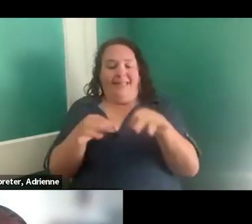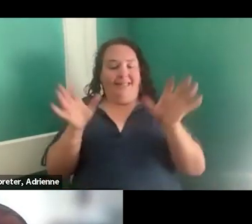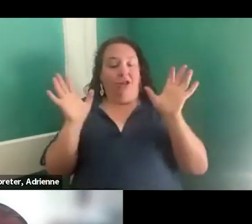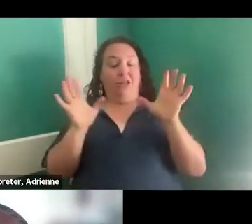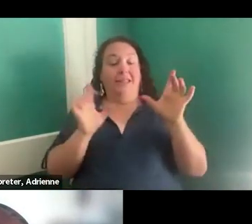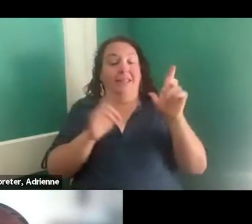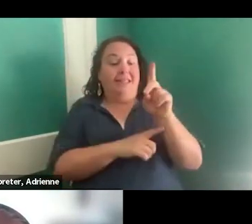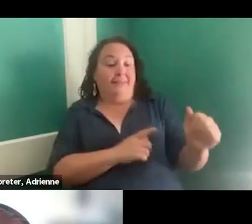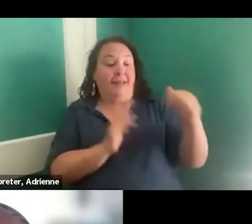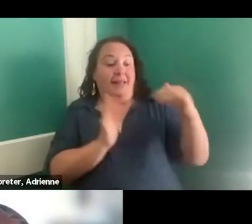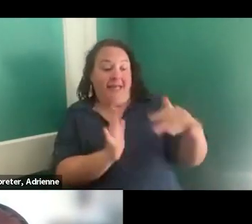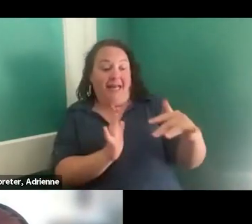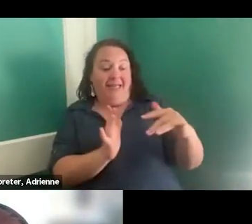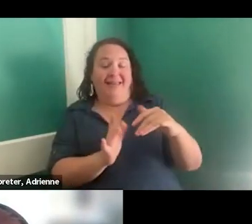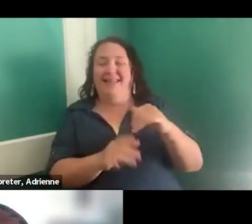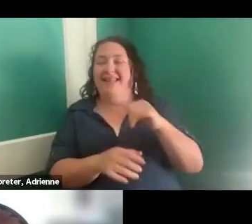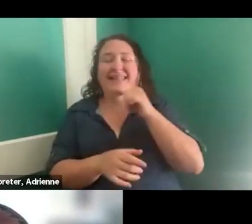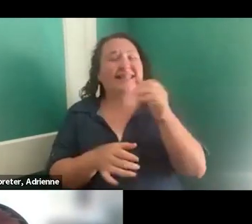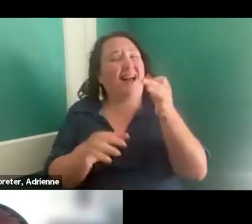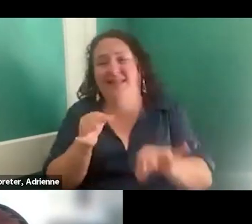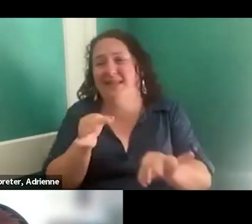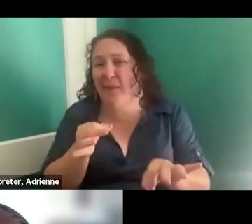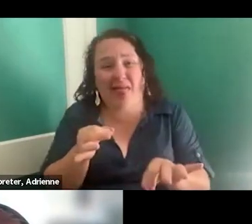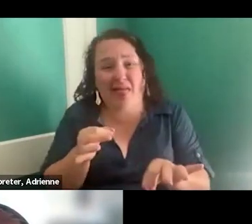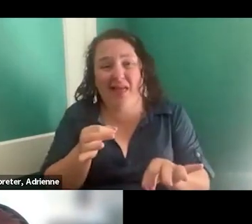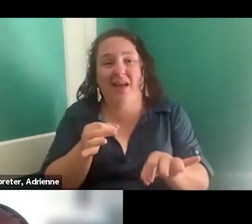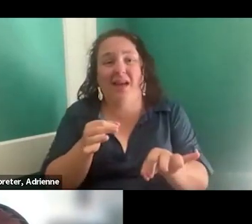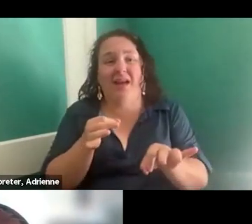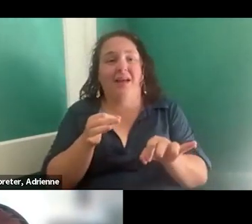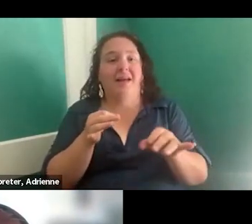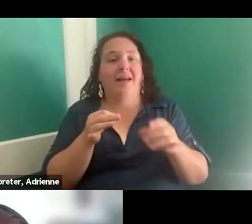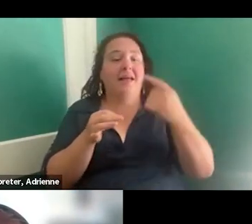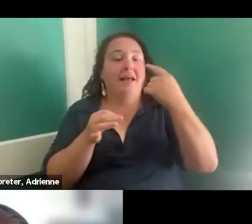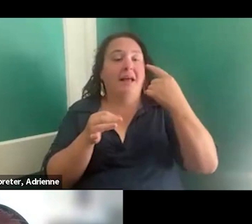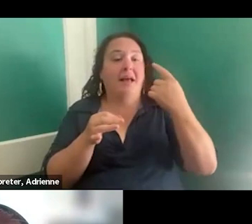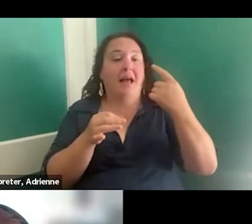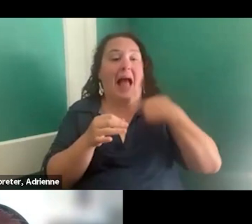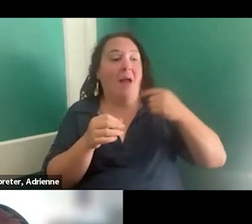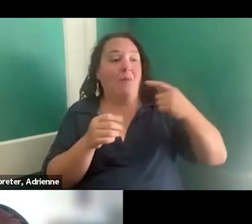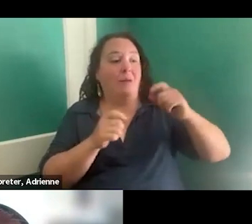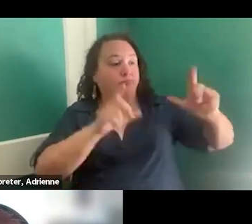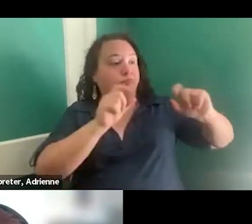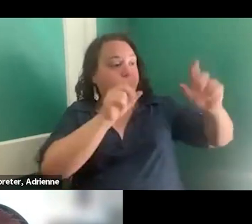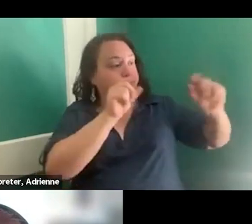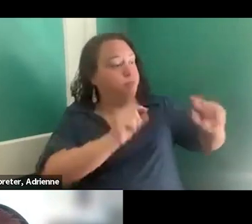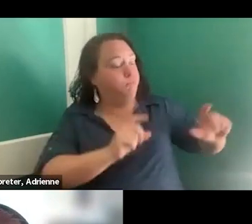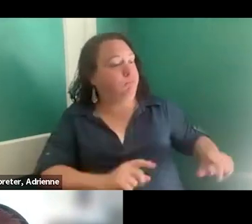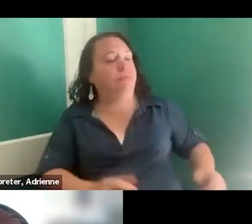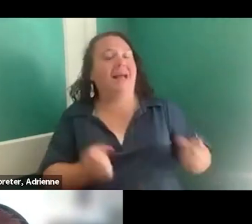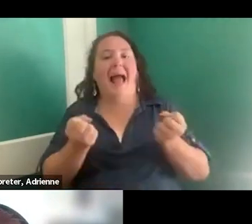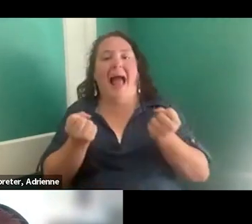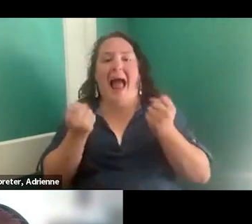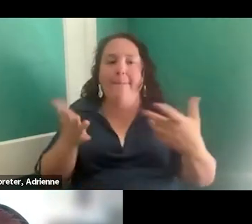Try to count how many models of disability I breeze through. Think past right and wrong.